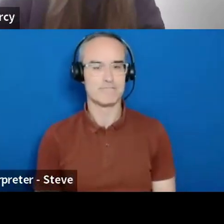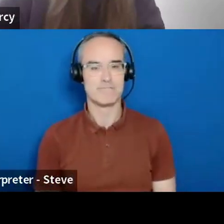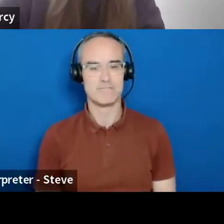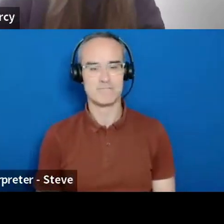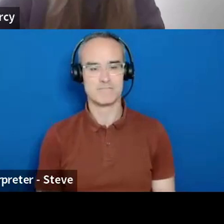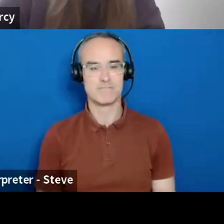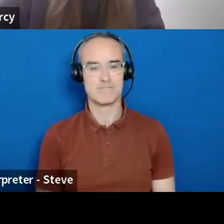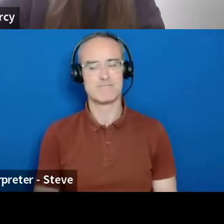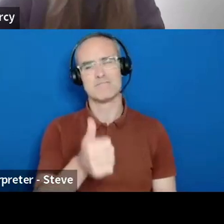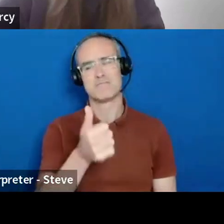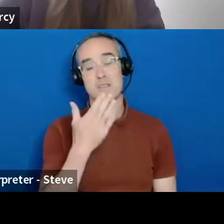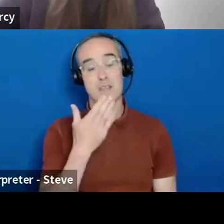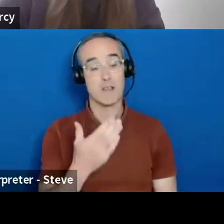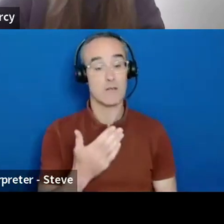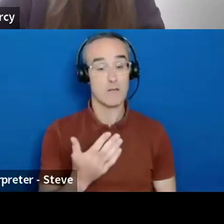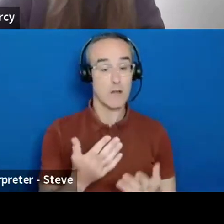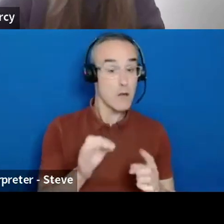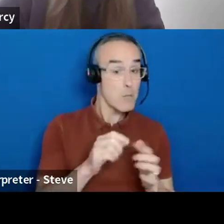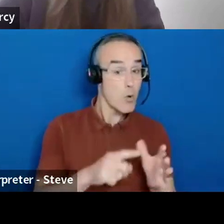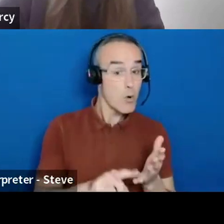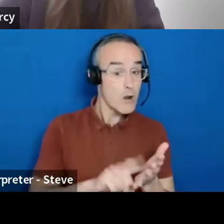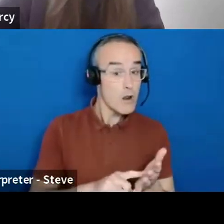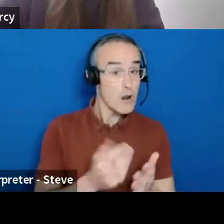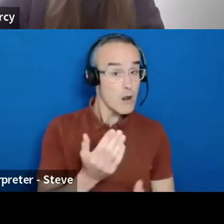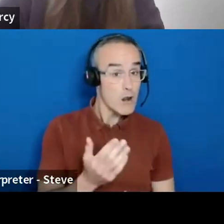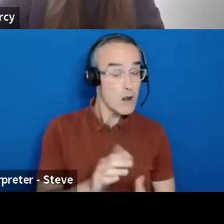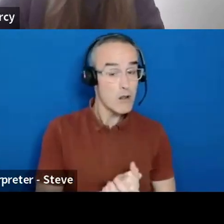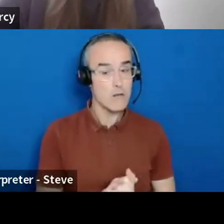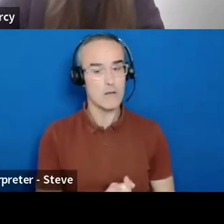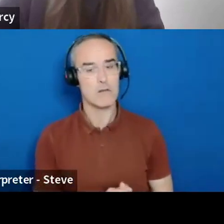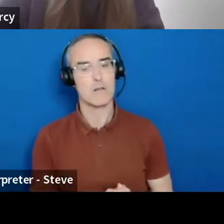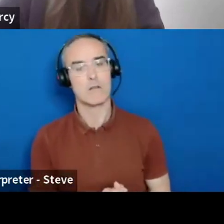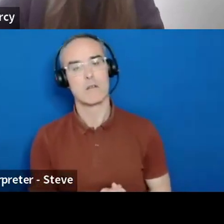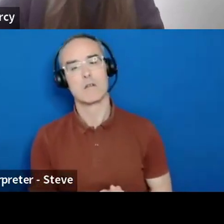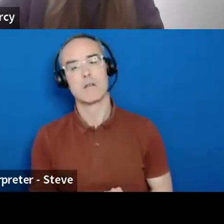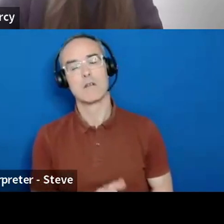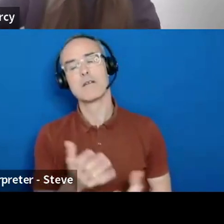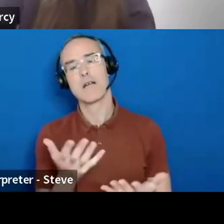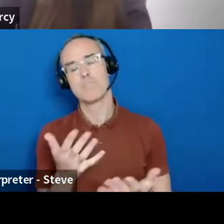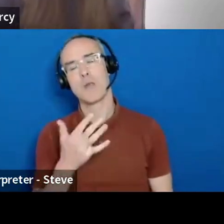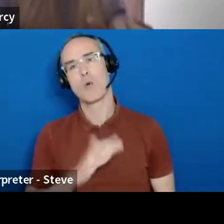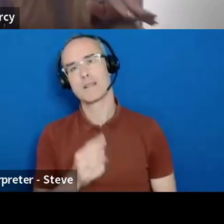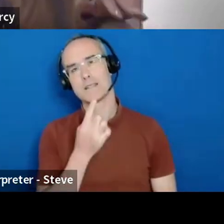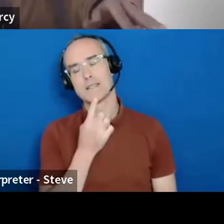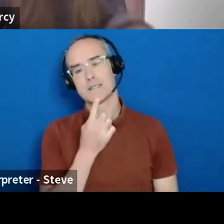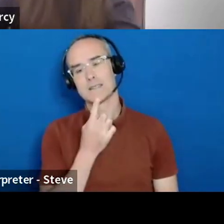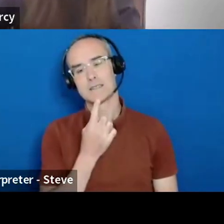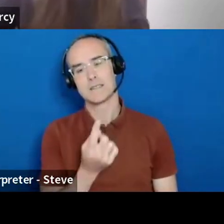Amelia: Thank you, Pippa. Paul, did you want to come in? Paul: Yeah. I was just going to say about the kind of when people are looking